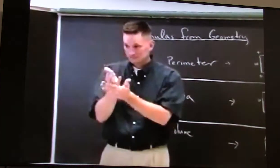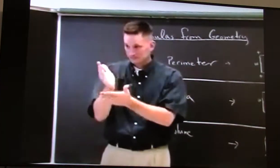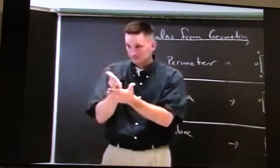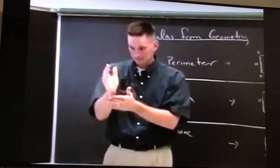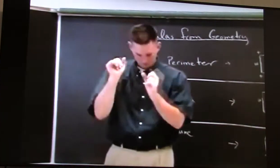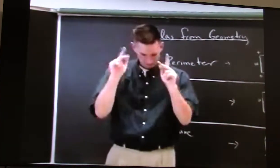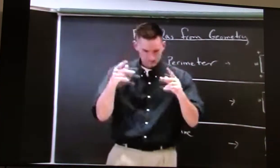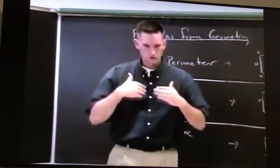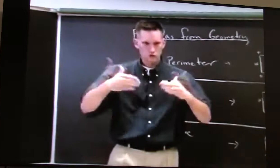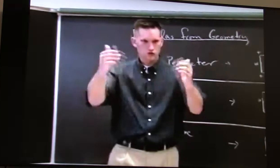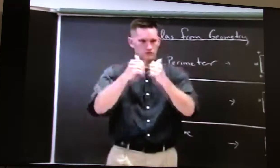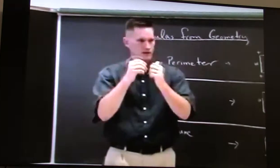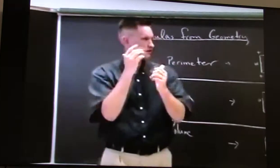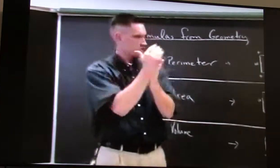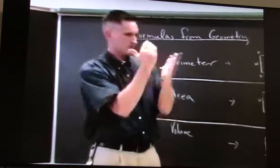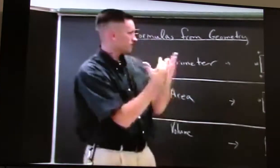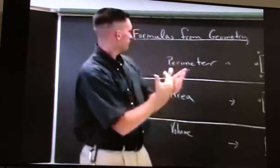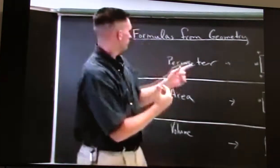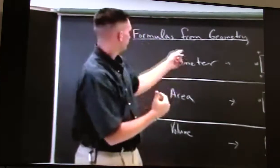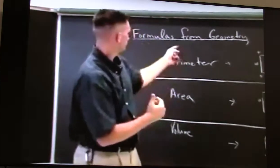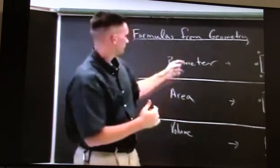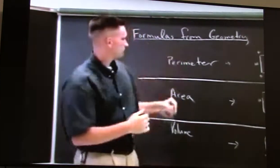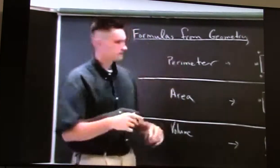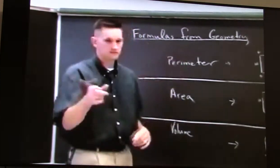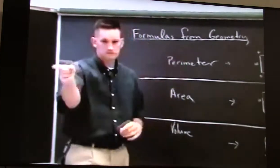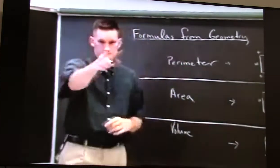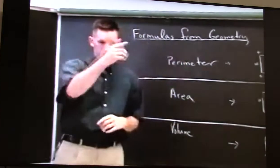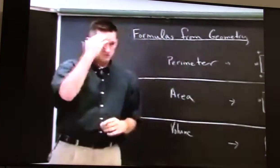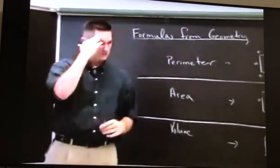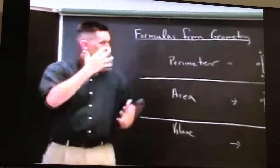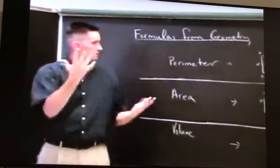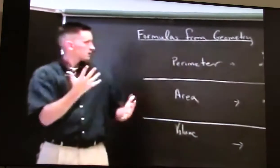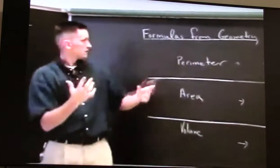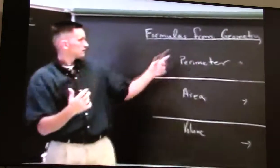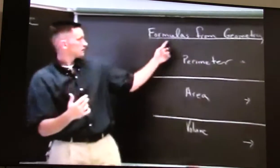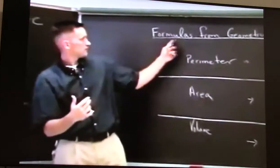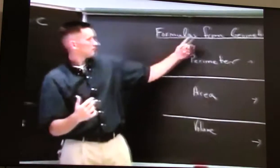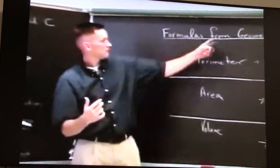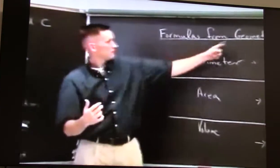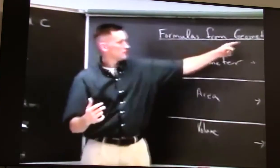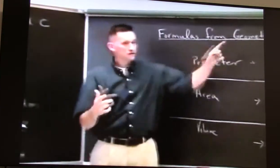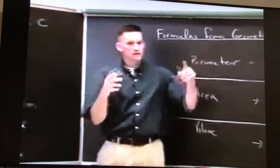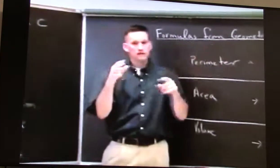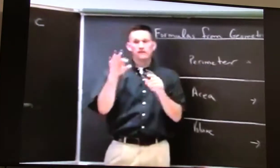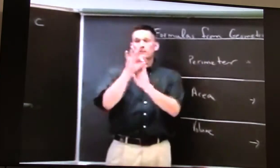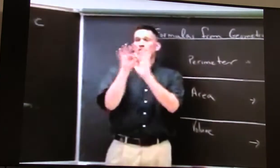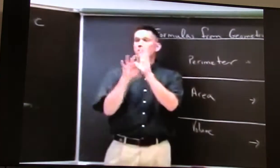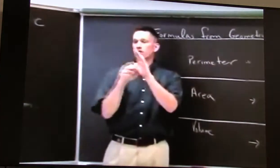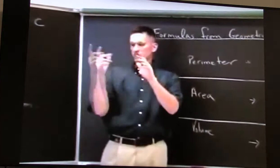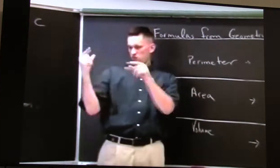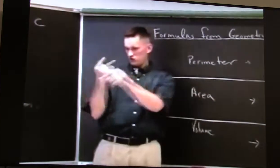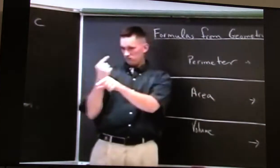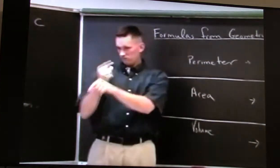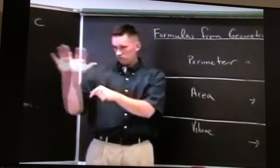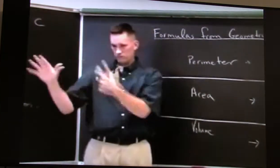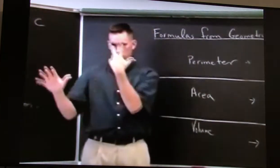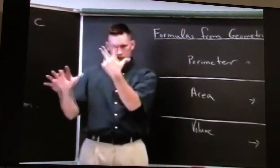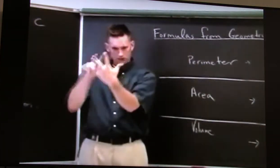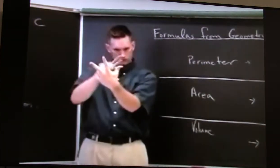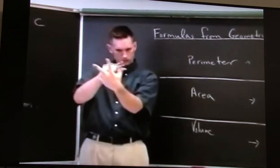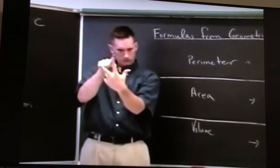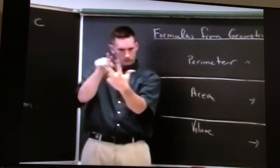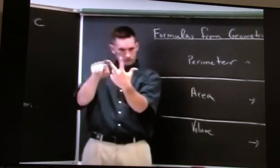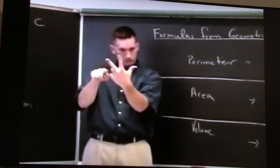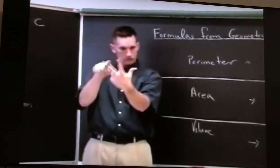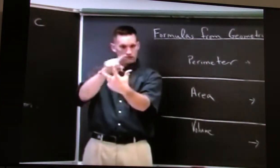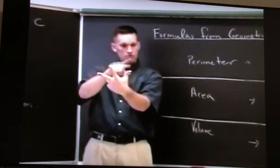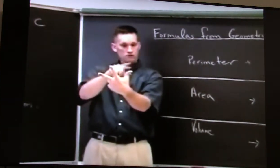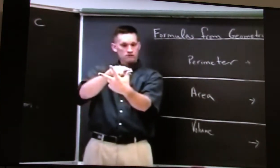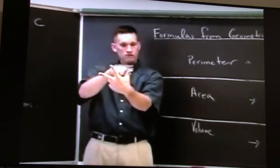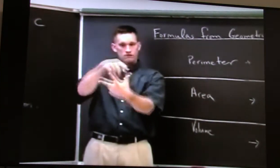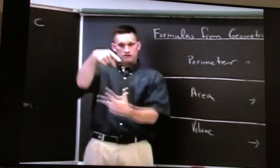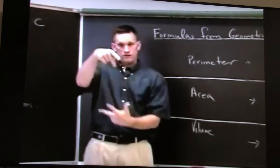Alright so today what we are going to discuss are formulas in geometry.